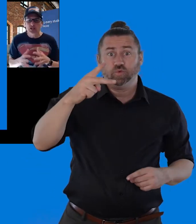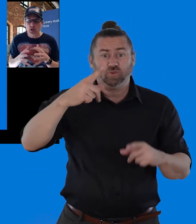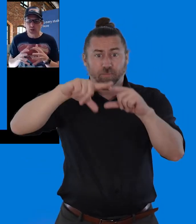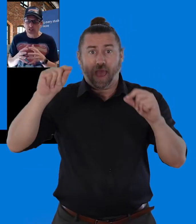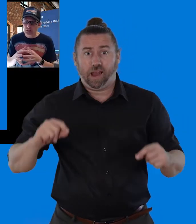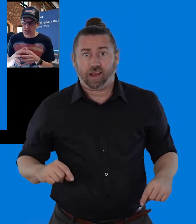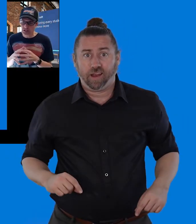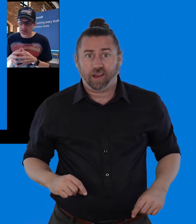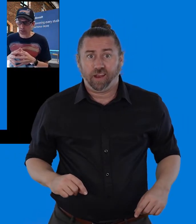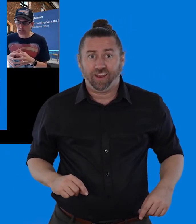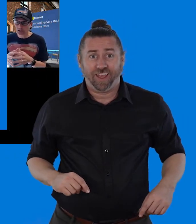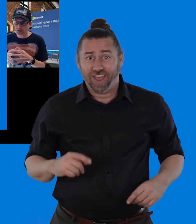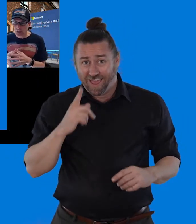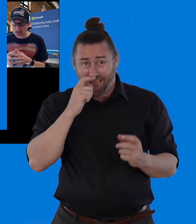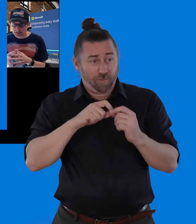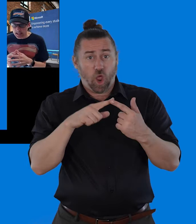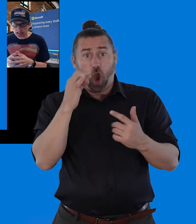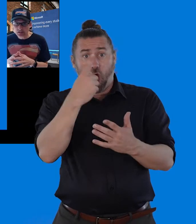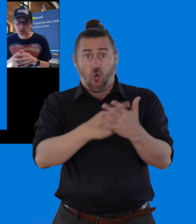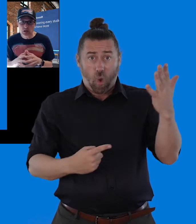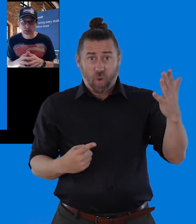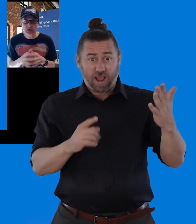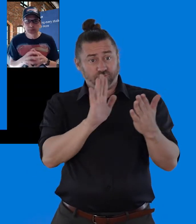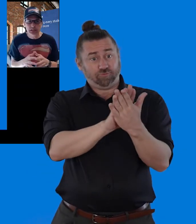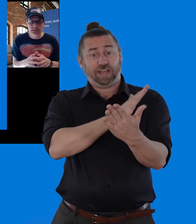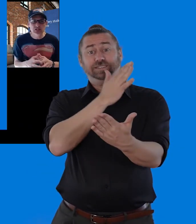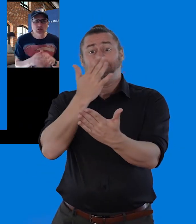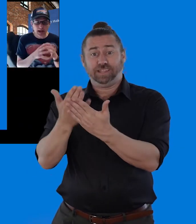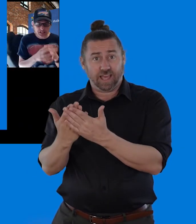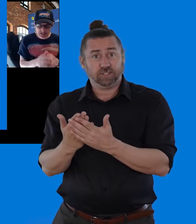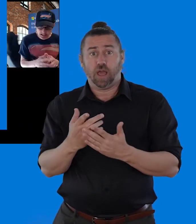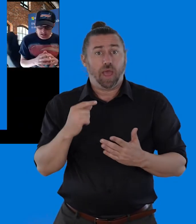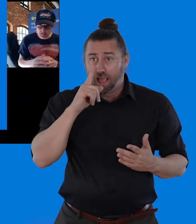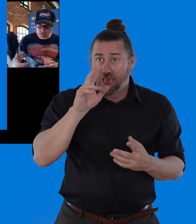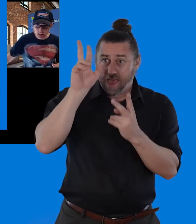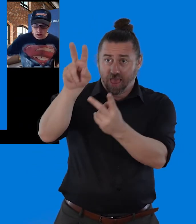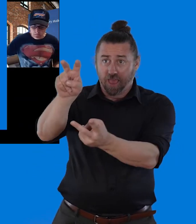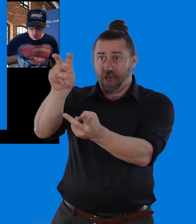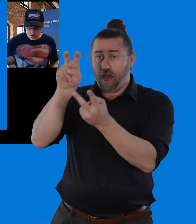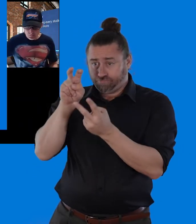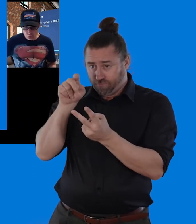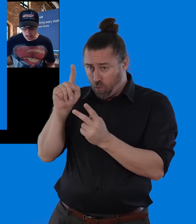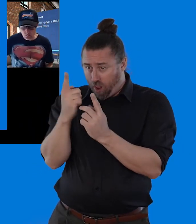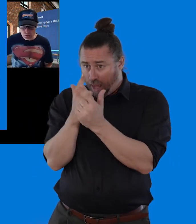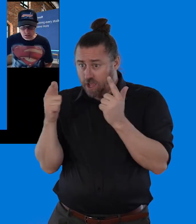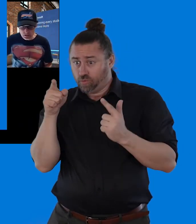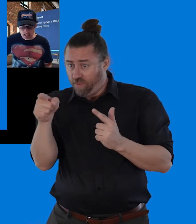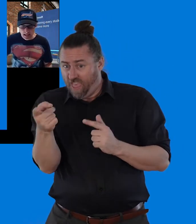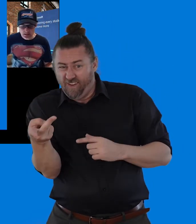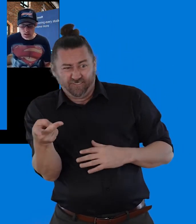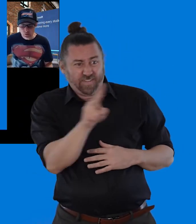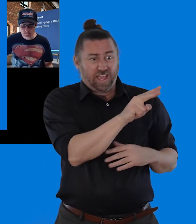So it's not just its ability to translate, it's also its ability to identify multiple languages as well.